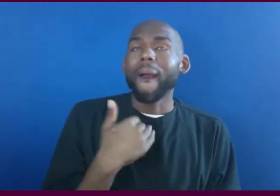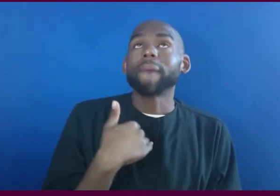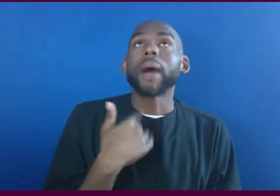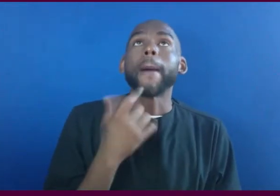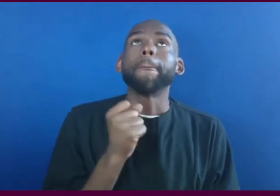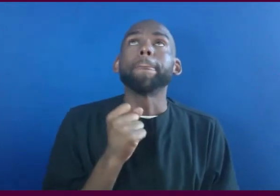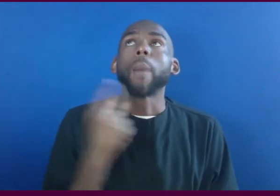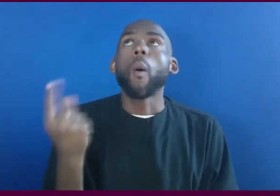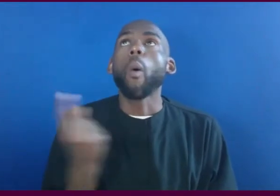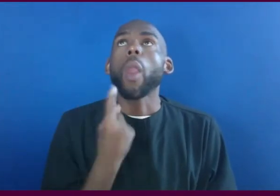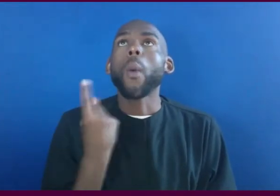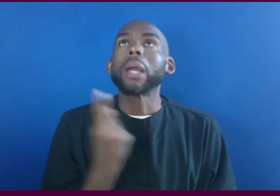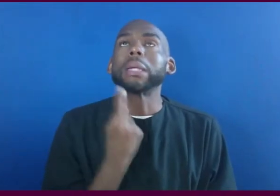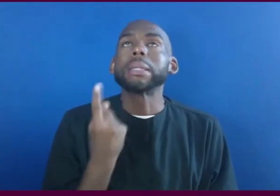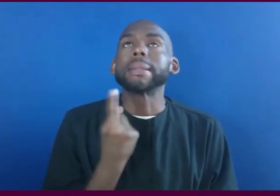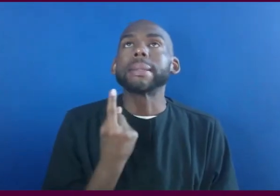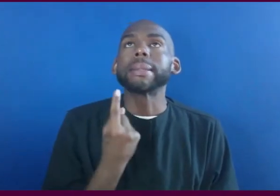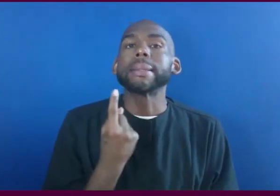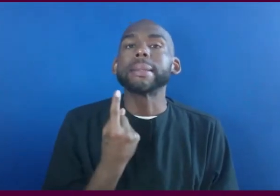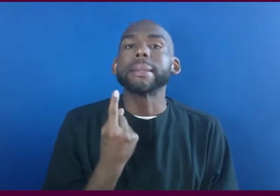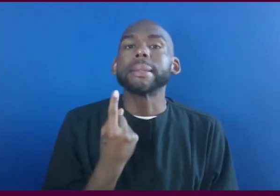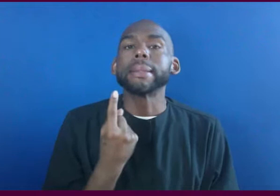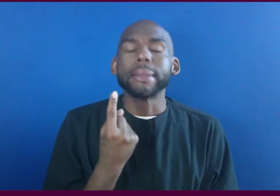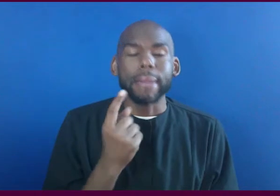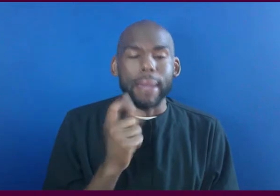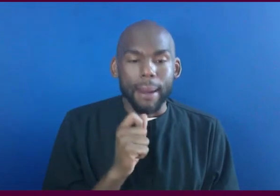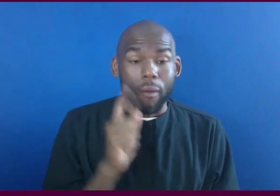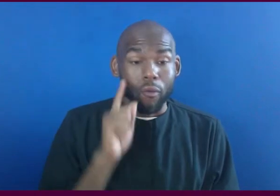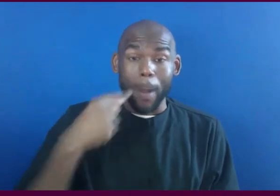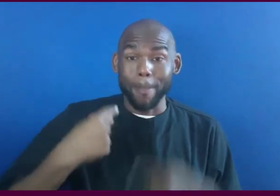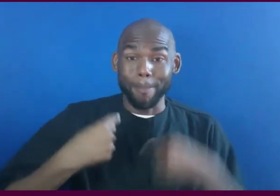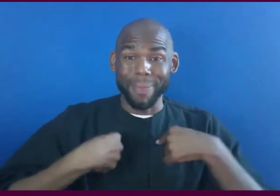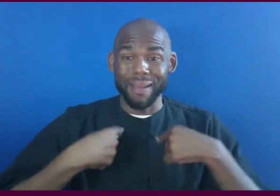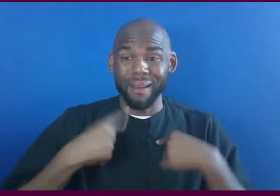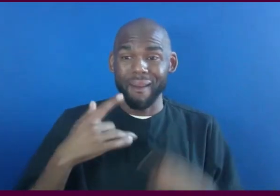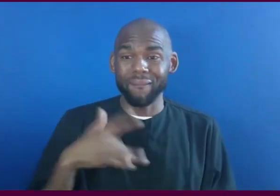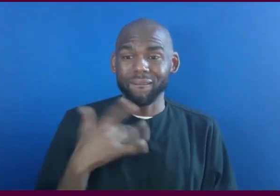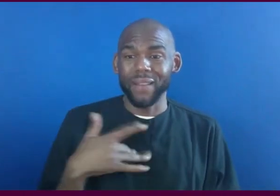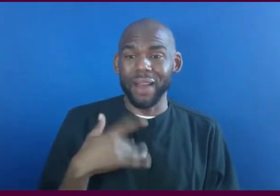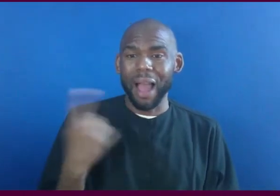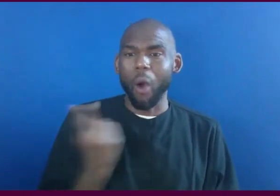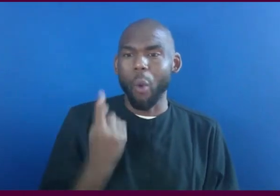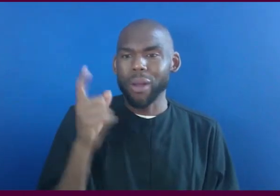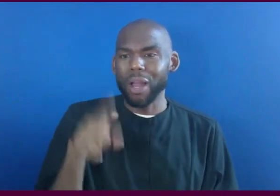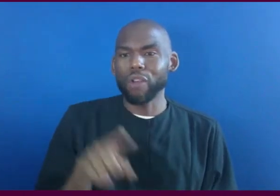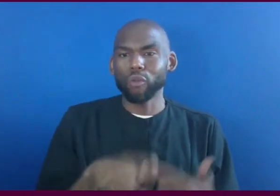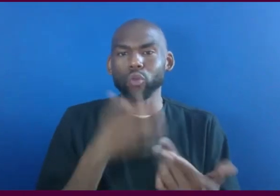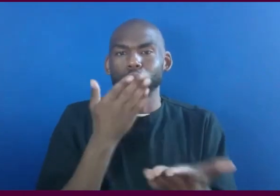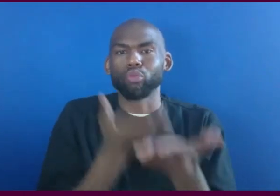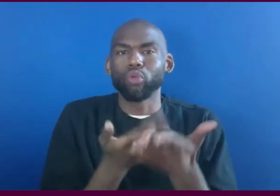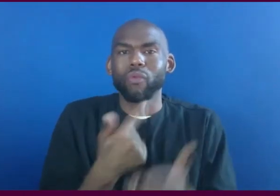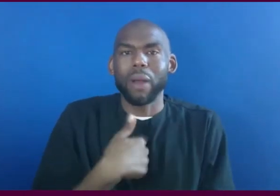For me, I feel like I'm always having to prove that I'm smart.